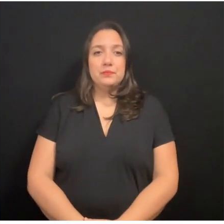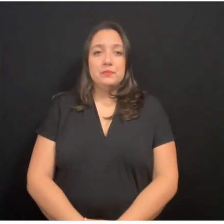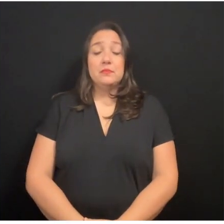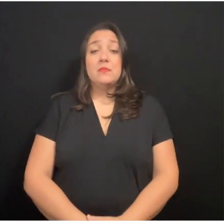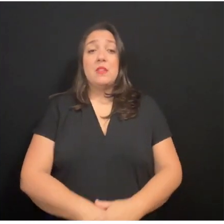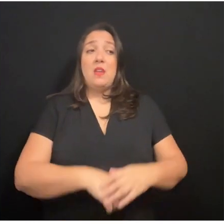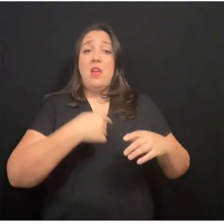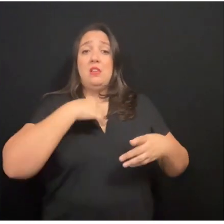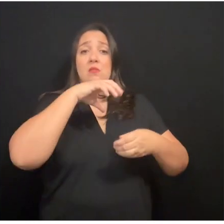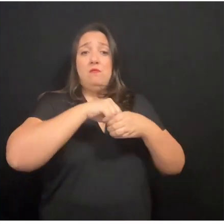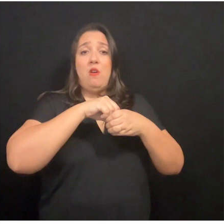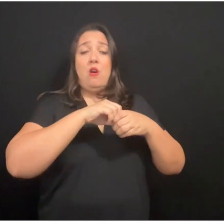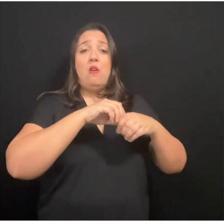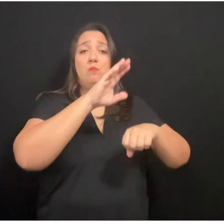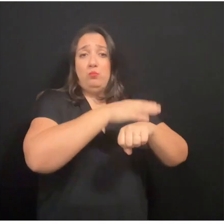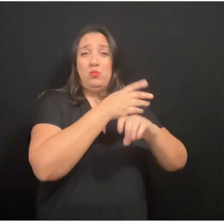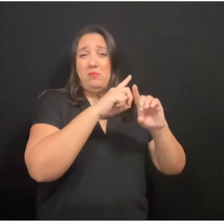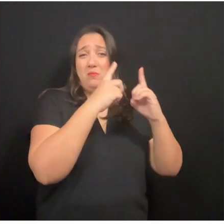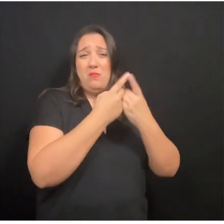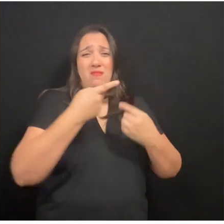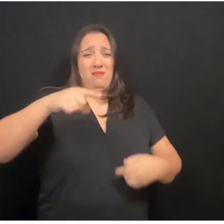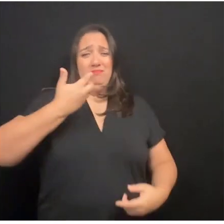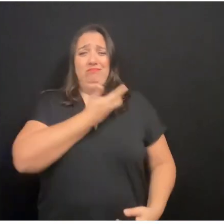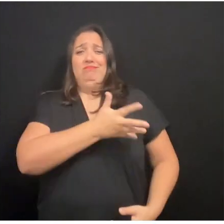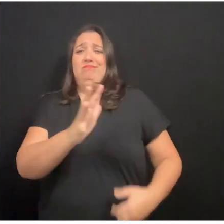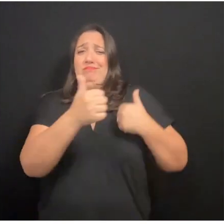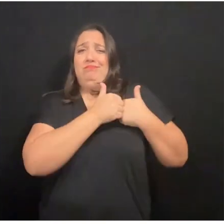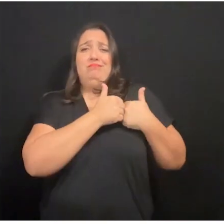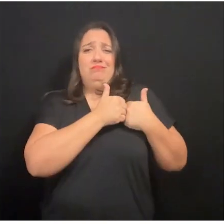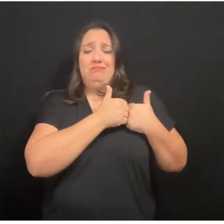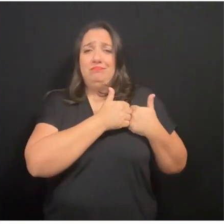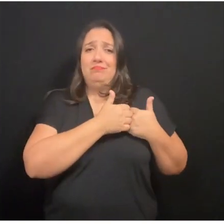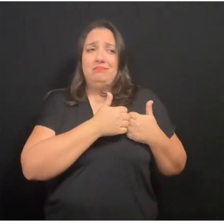The department that I was in, which was music, was very insensitive.